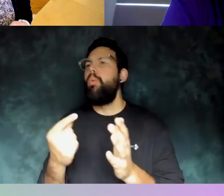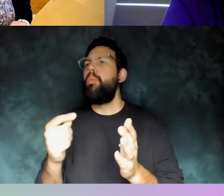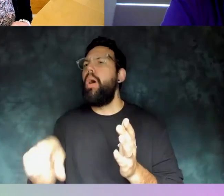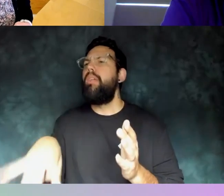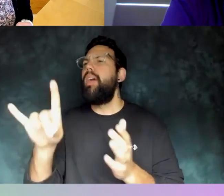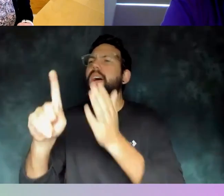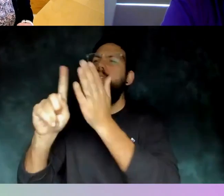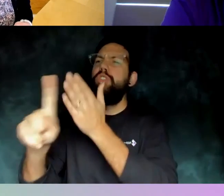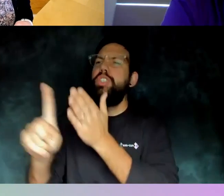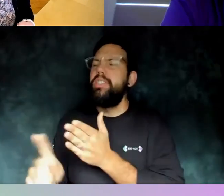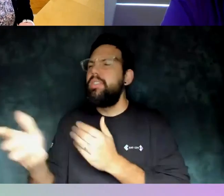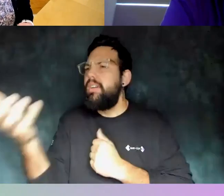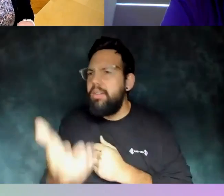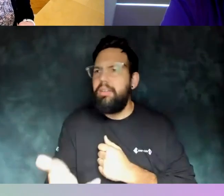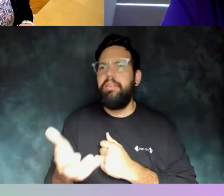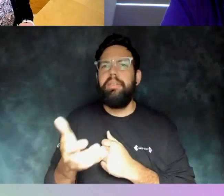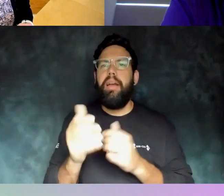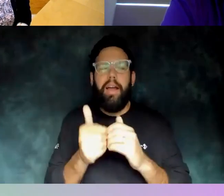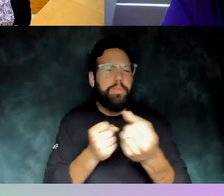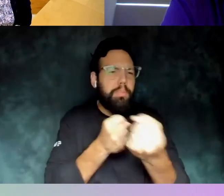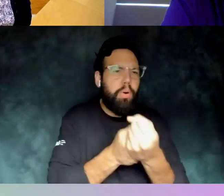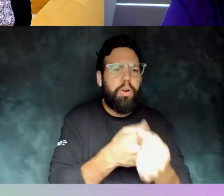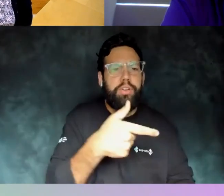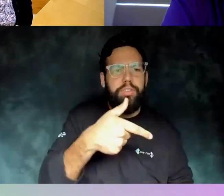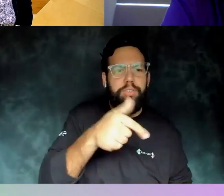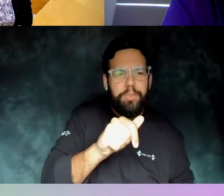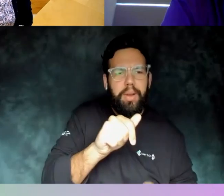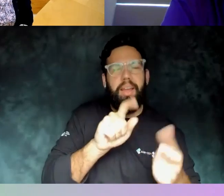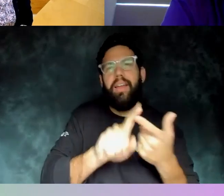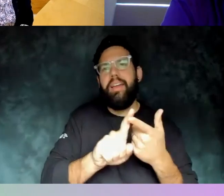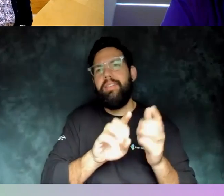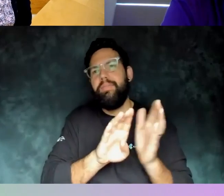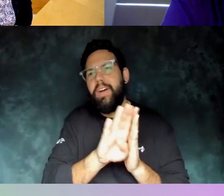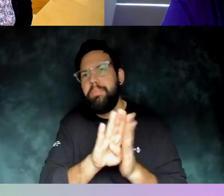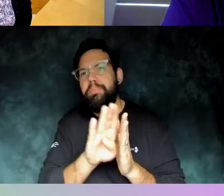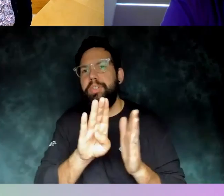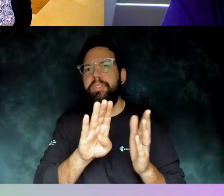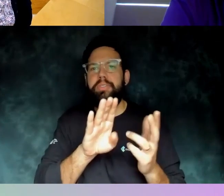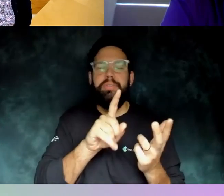them for asking that question because I as a researcher at